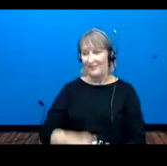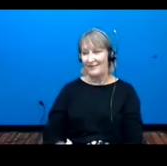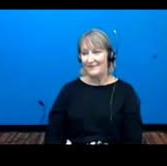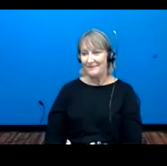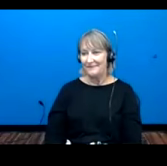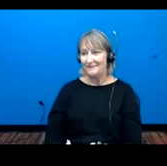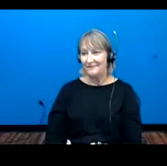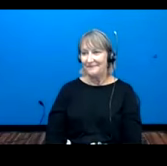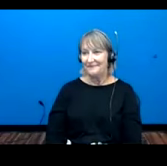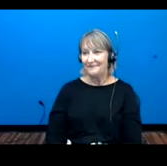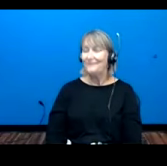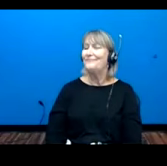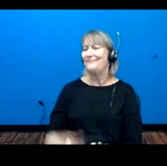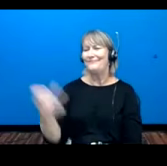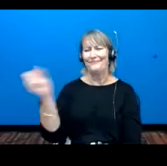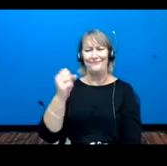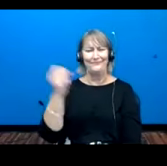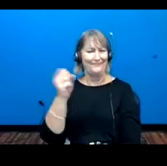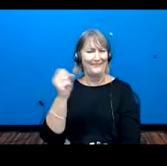And, you know, obviously so thankful as we said,